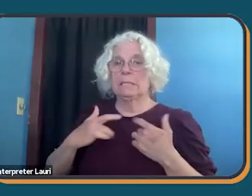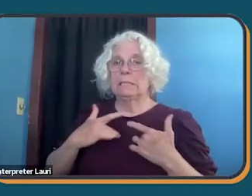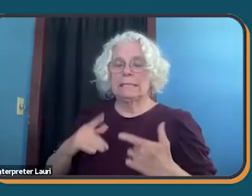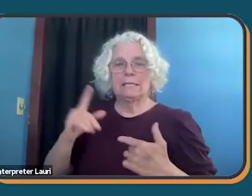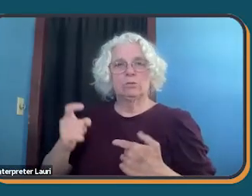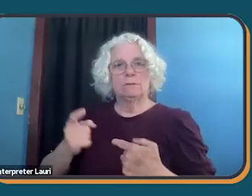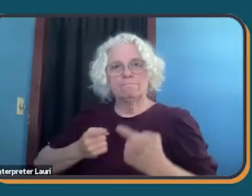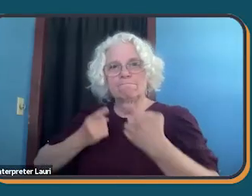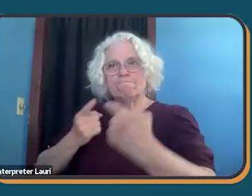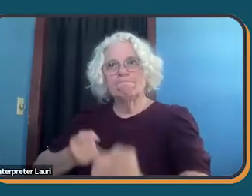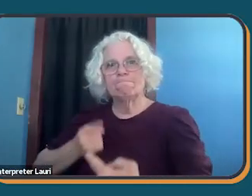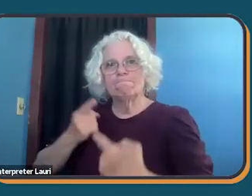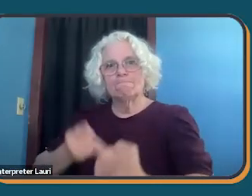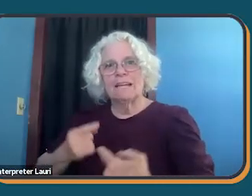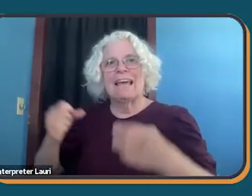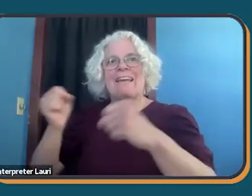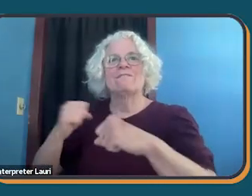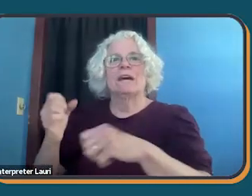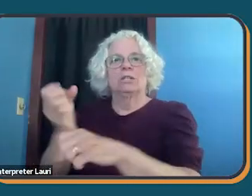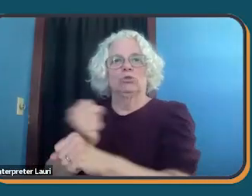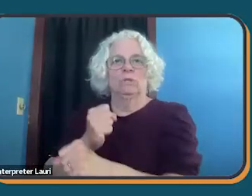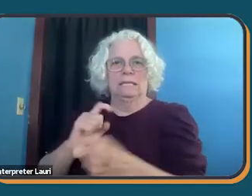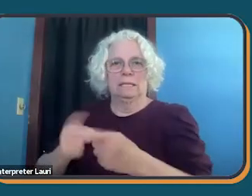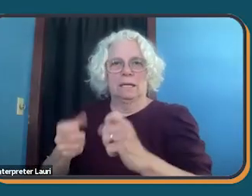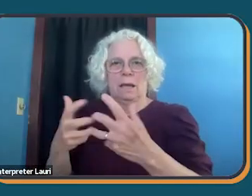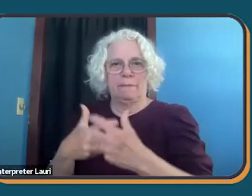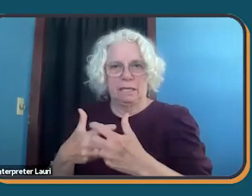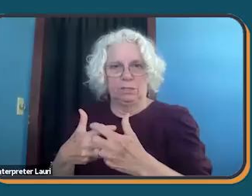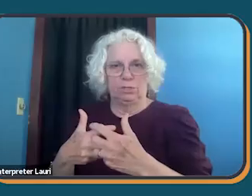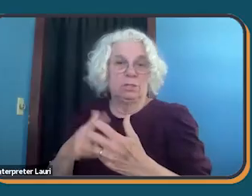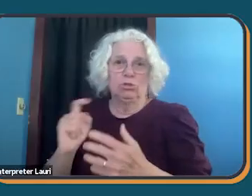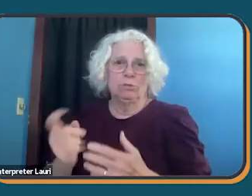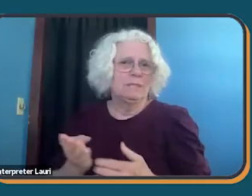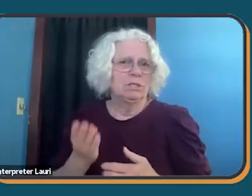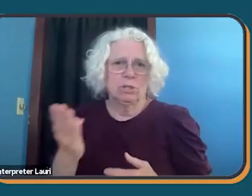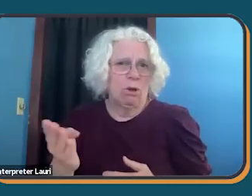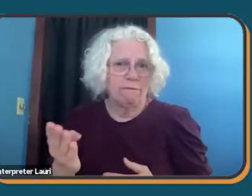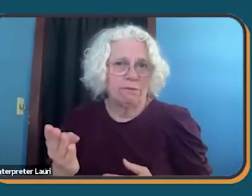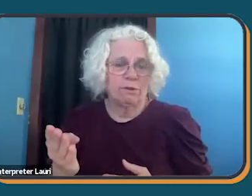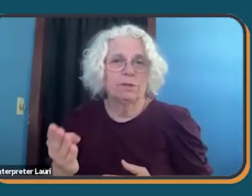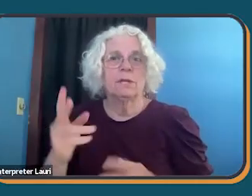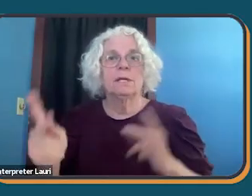that should be standard practice. Time and again, we heard that supports and accommodations